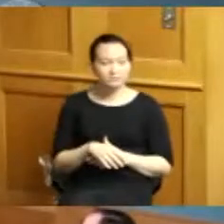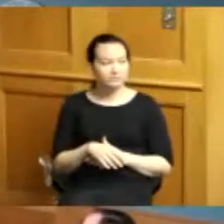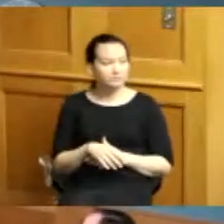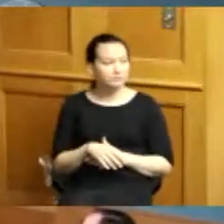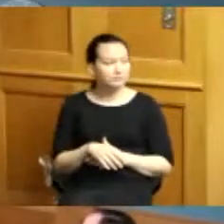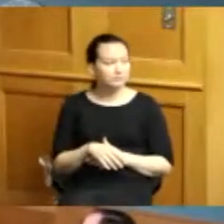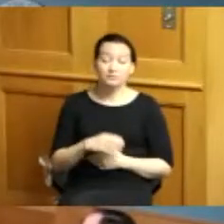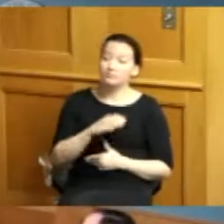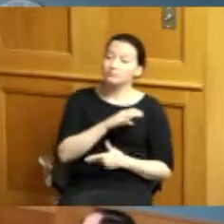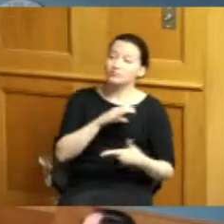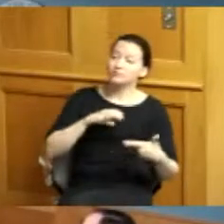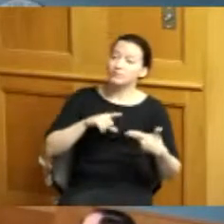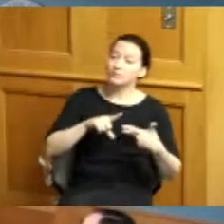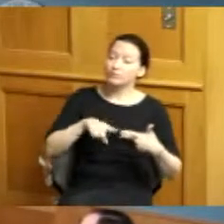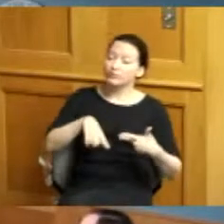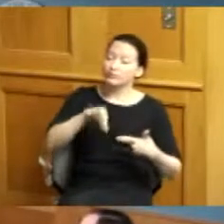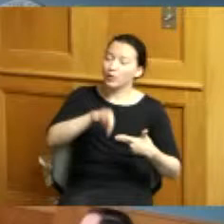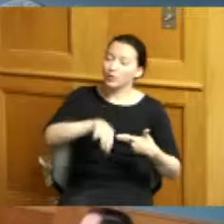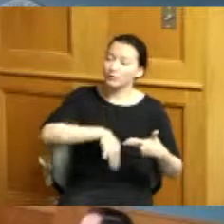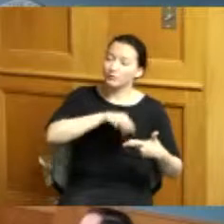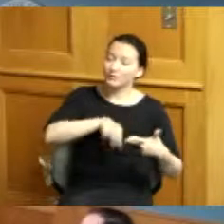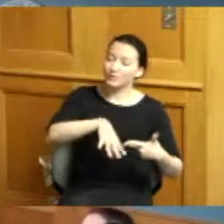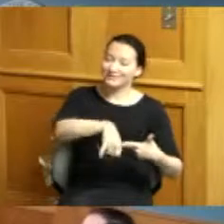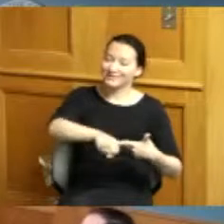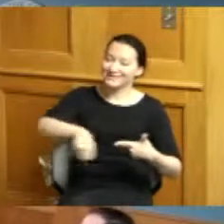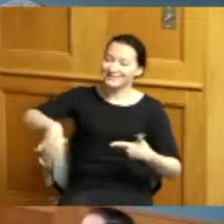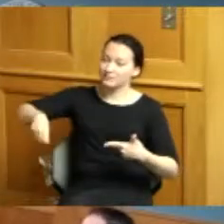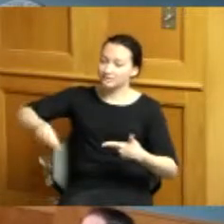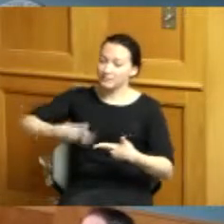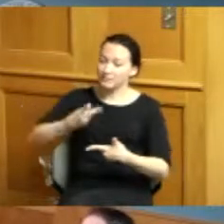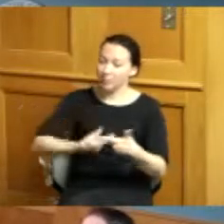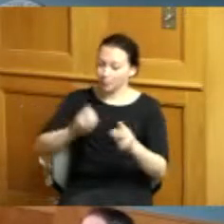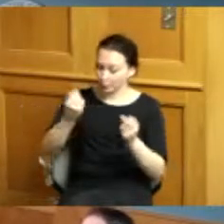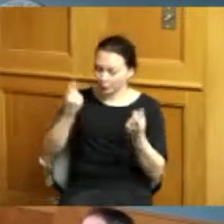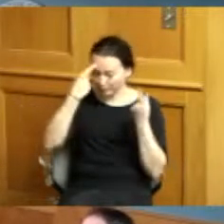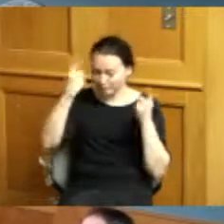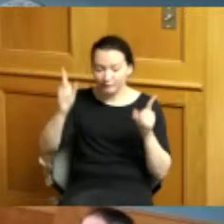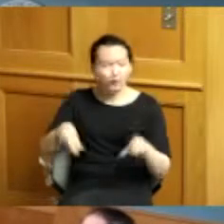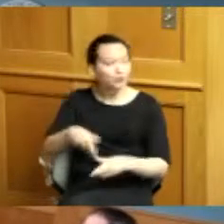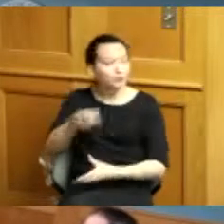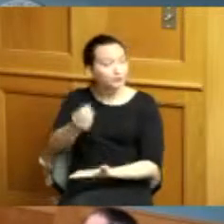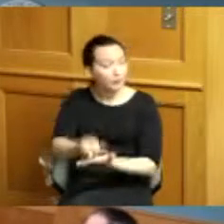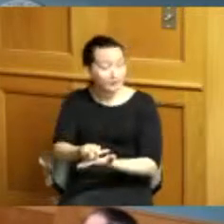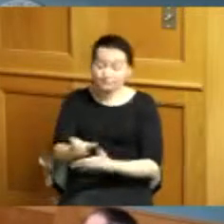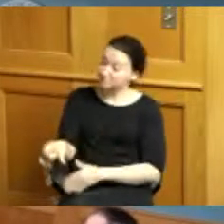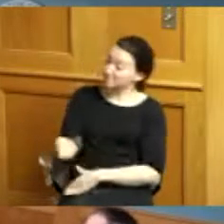Commissioner Reese yes Commissioner Driehaus yes anything else nothing further thank you